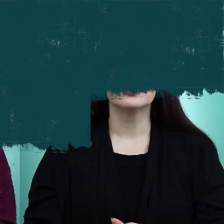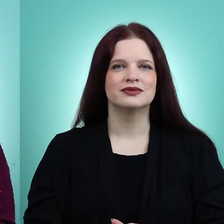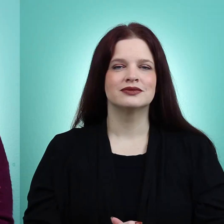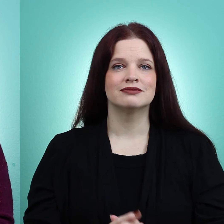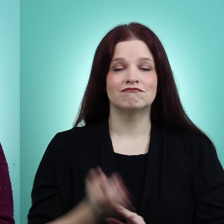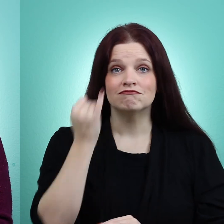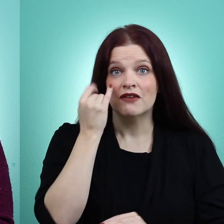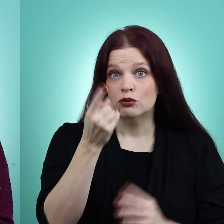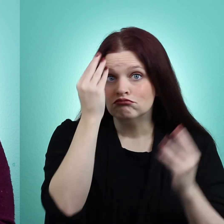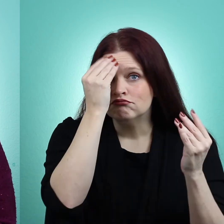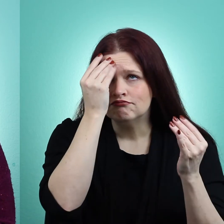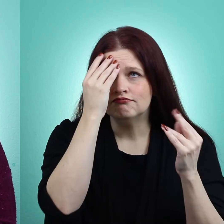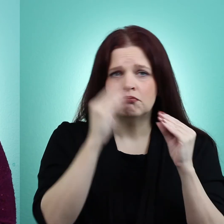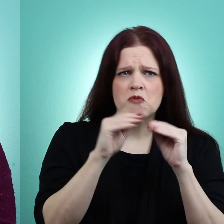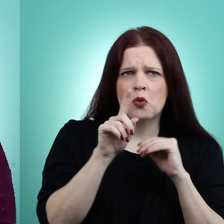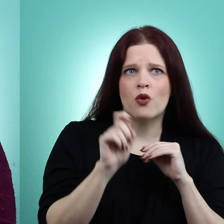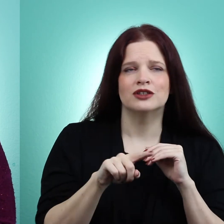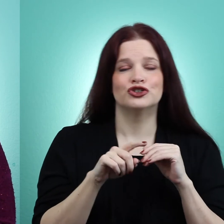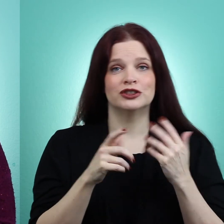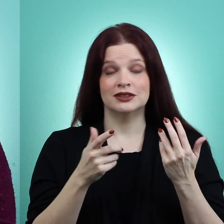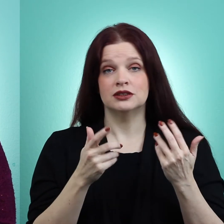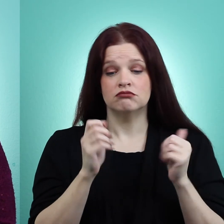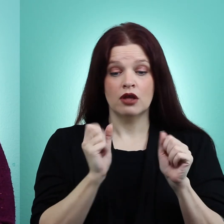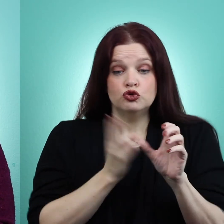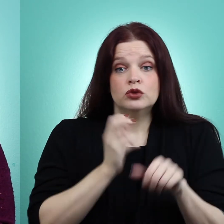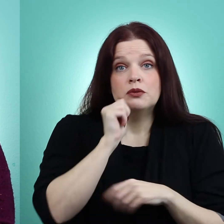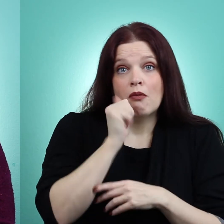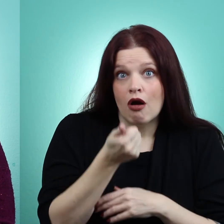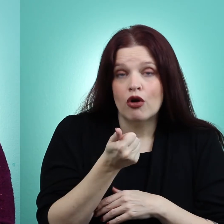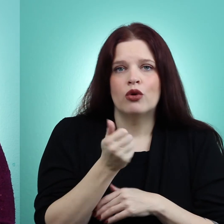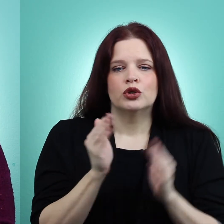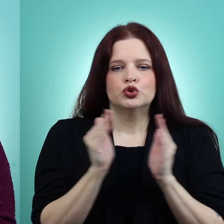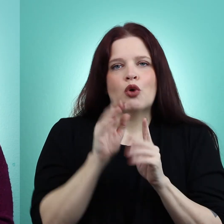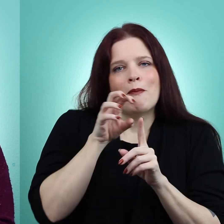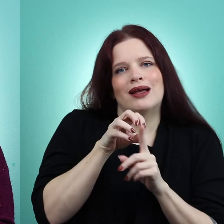If you find that you have more questions after doing your genogram activity, be sure to join us tomorrow for our Small Bites live on instagram.